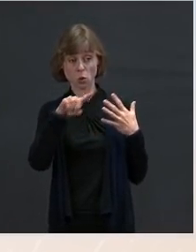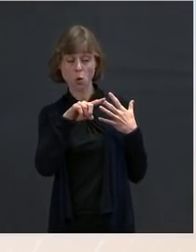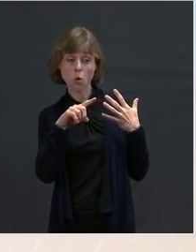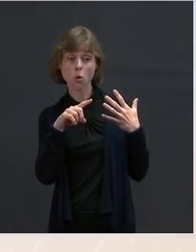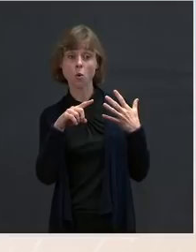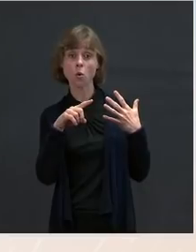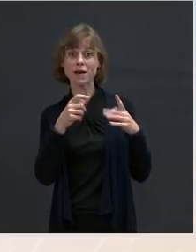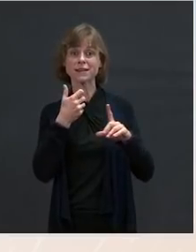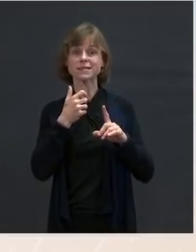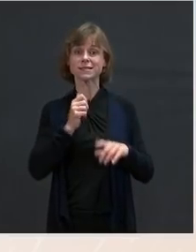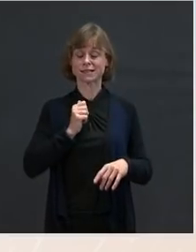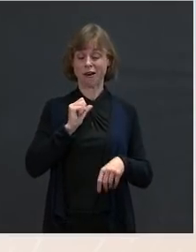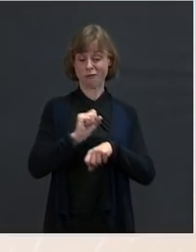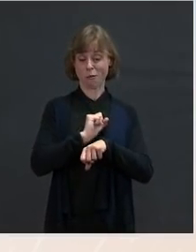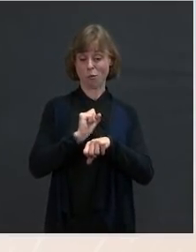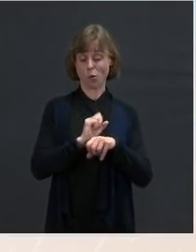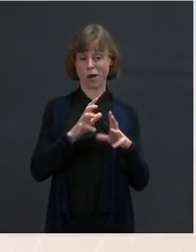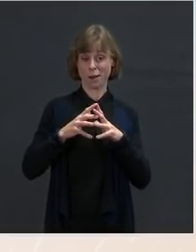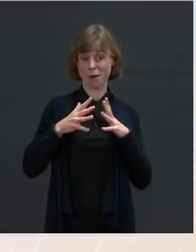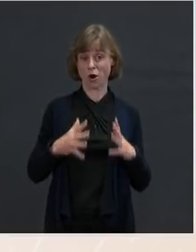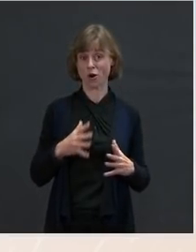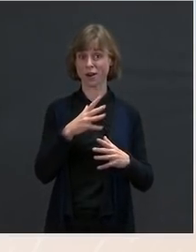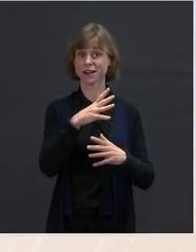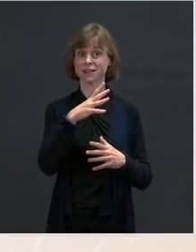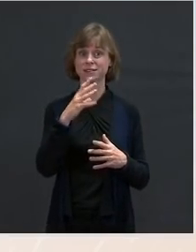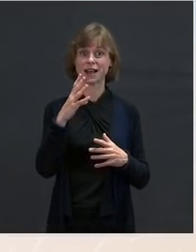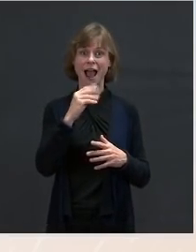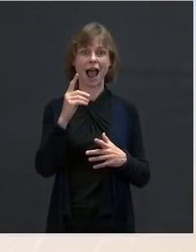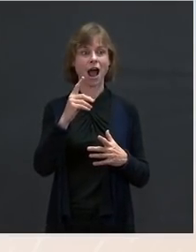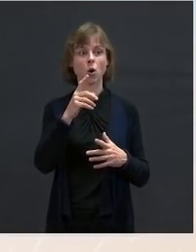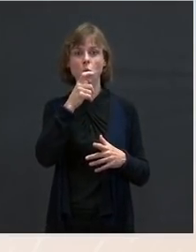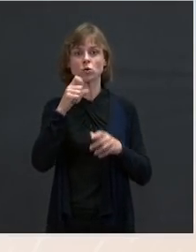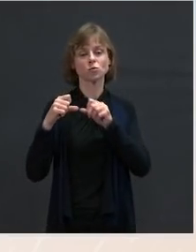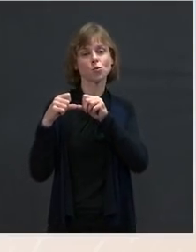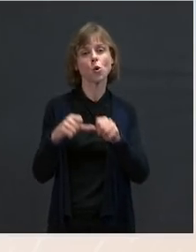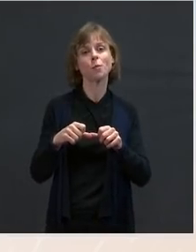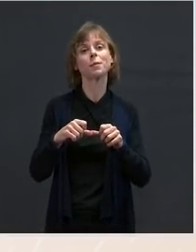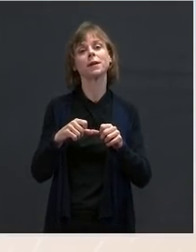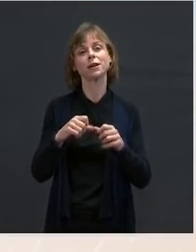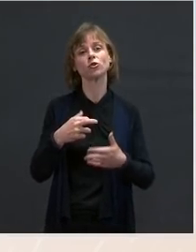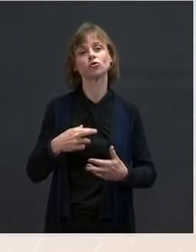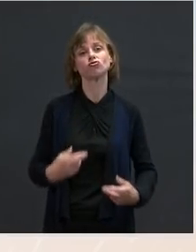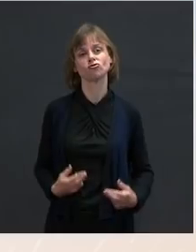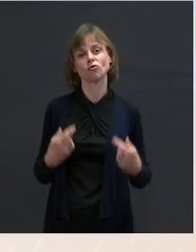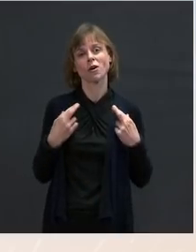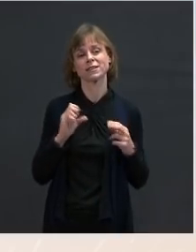as well as immigrants who are lawful permanent residents can receive more support. And finally, the changes announced today